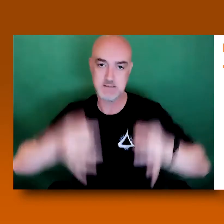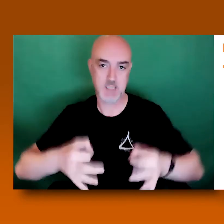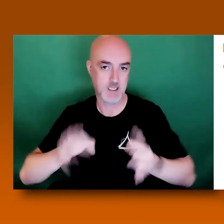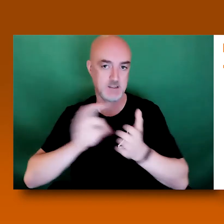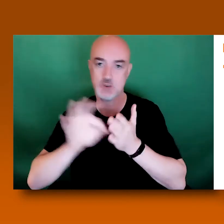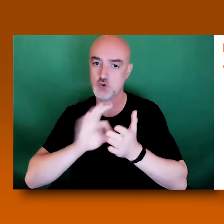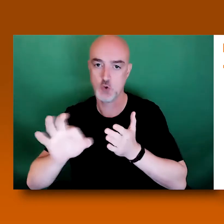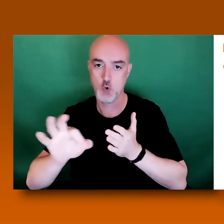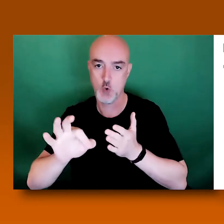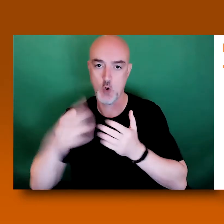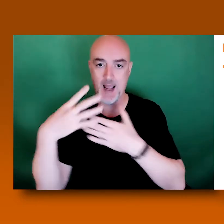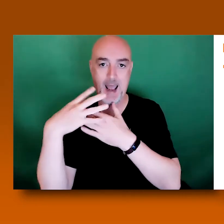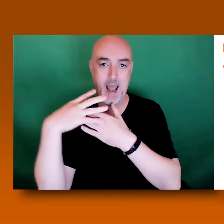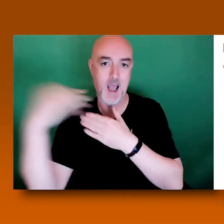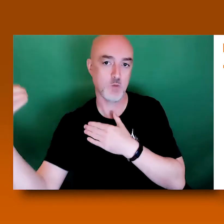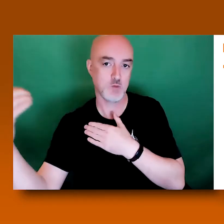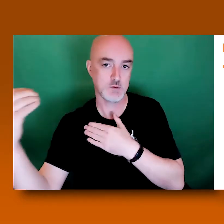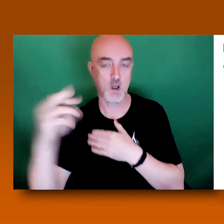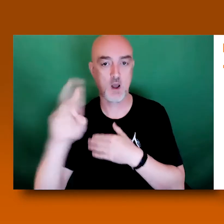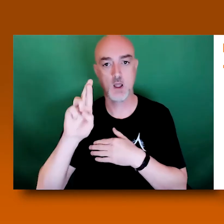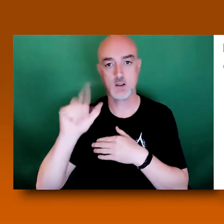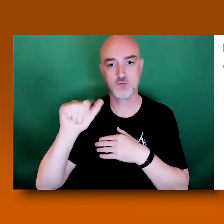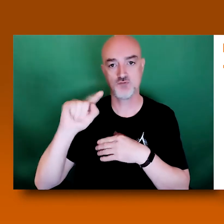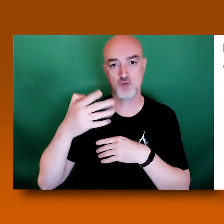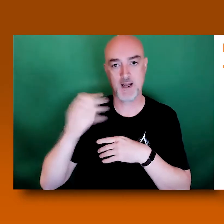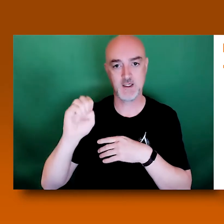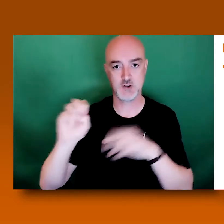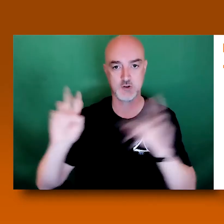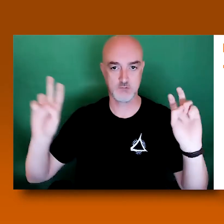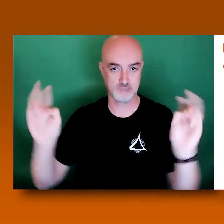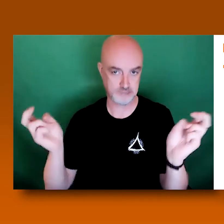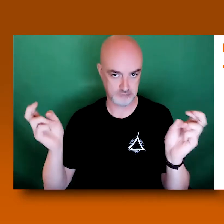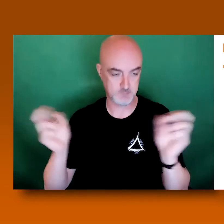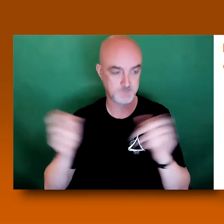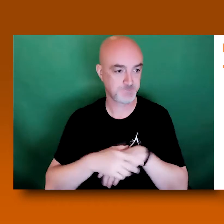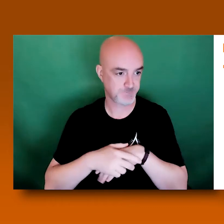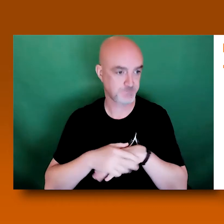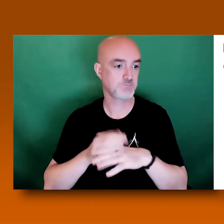to the rest of the group. It's called giving or ruling out,